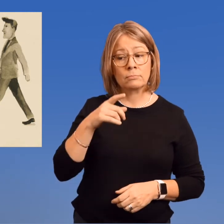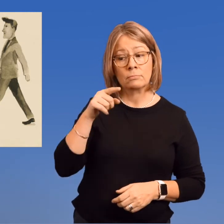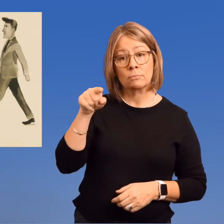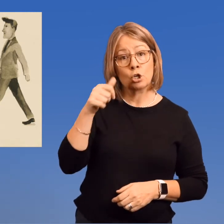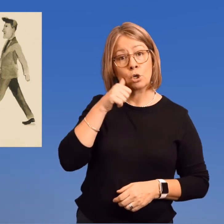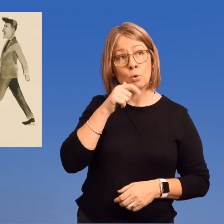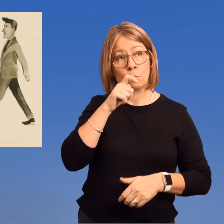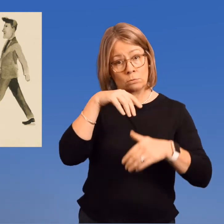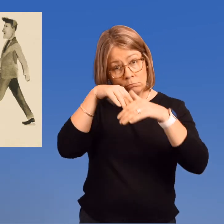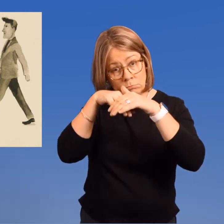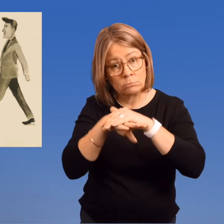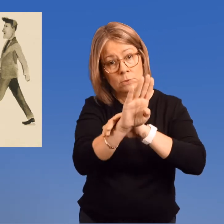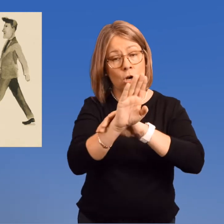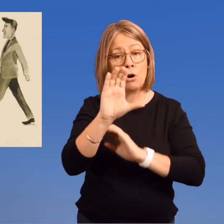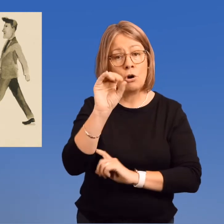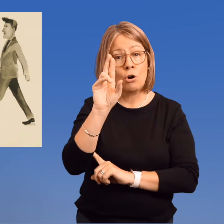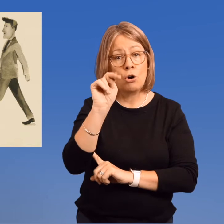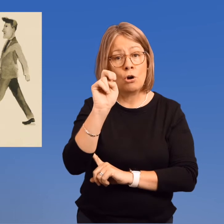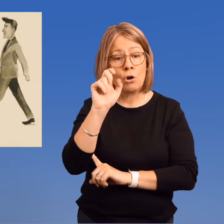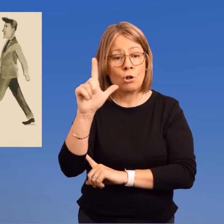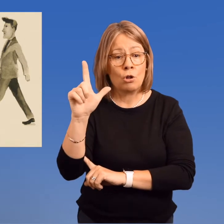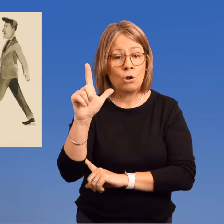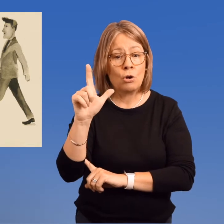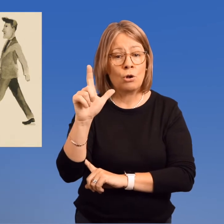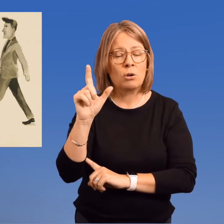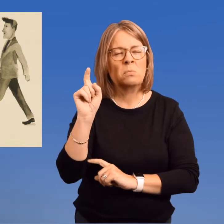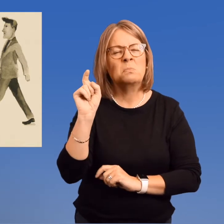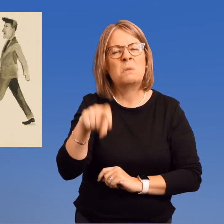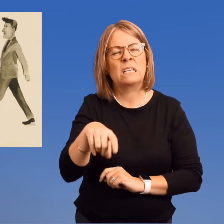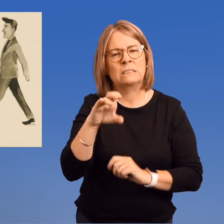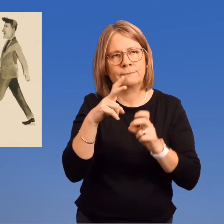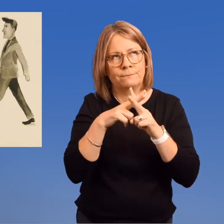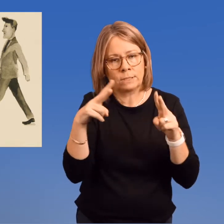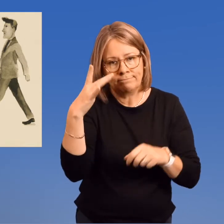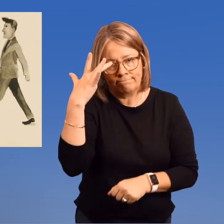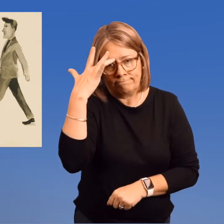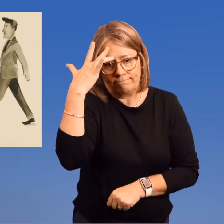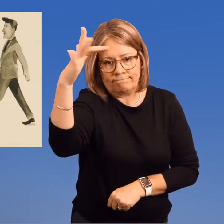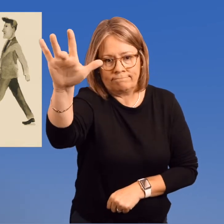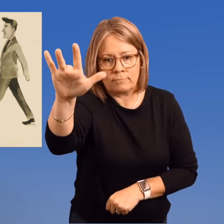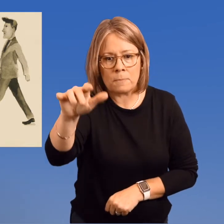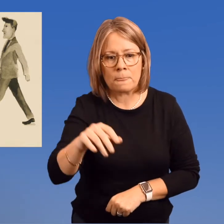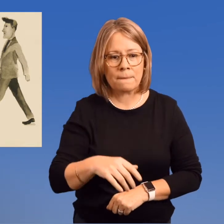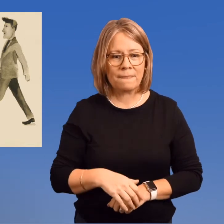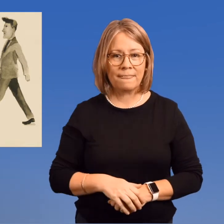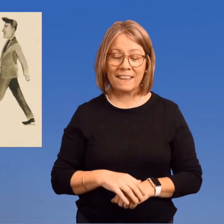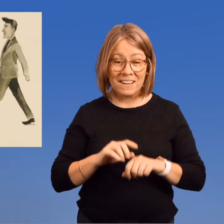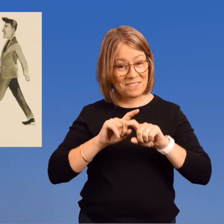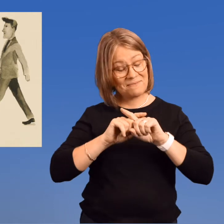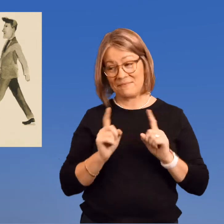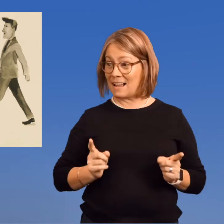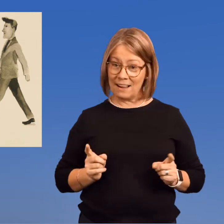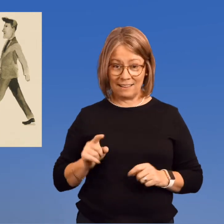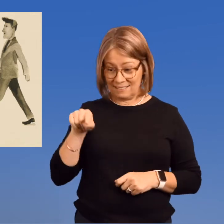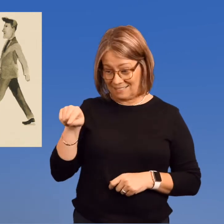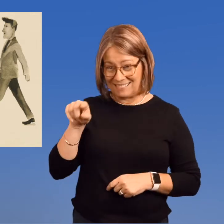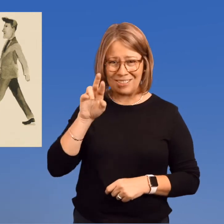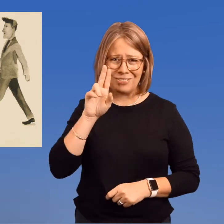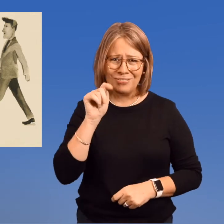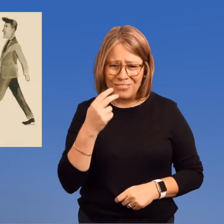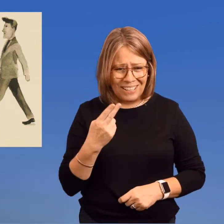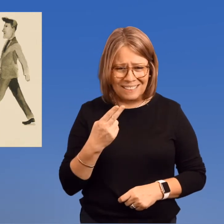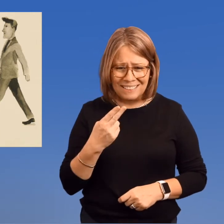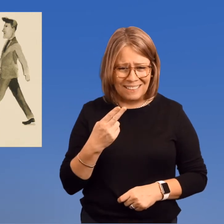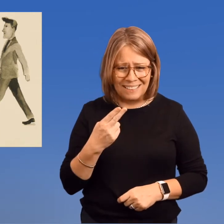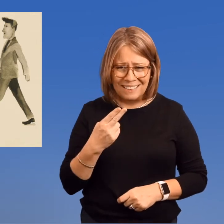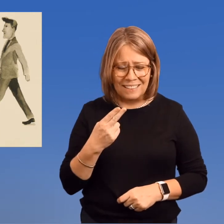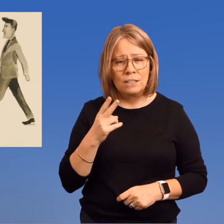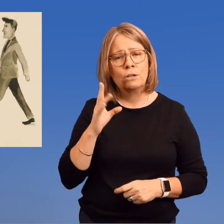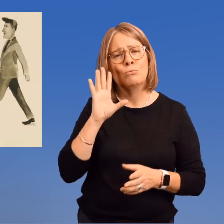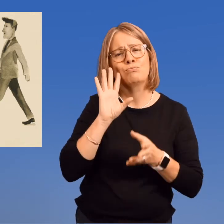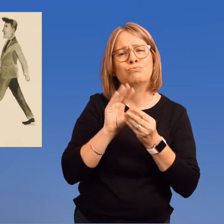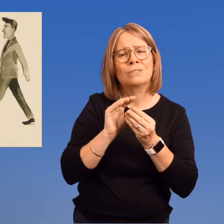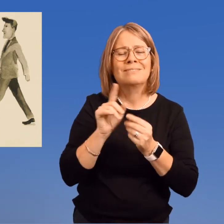For a girl to get into Cornell, she had to be very smart, but she had to pretend not